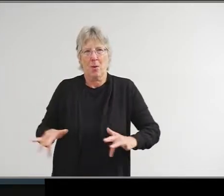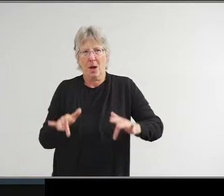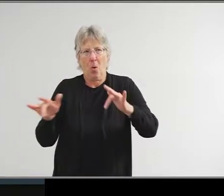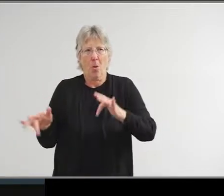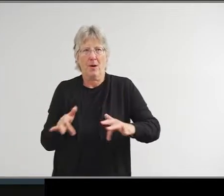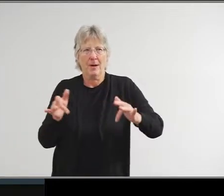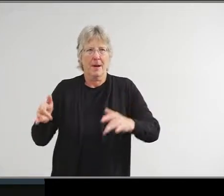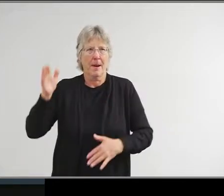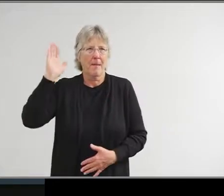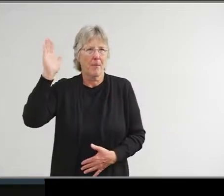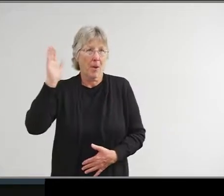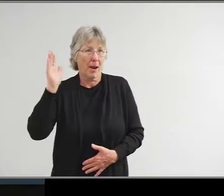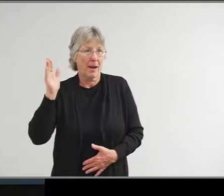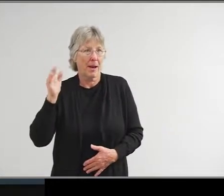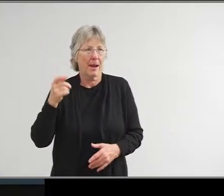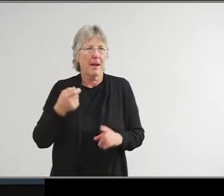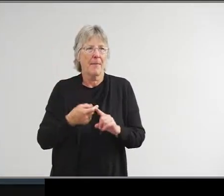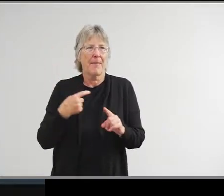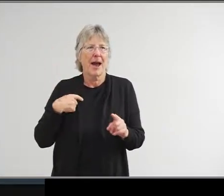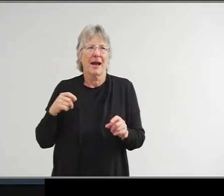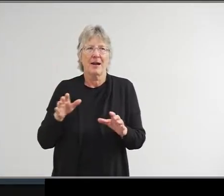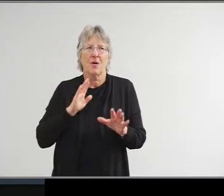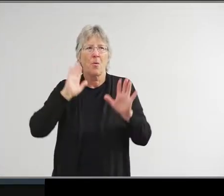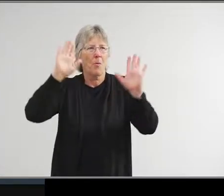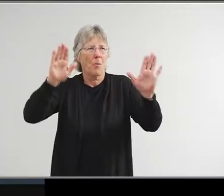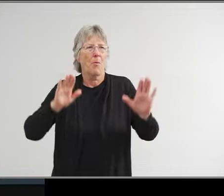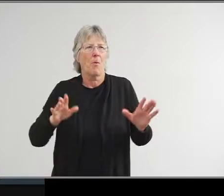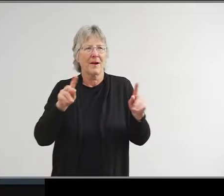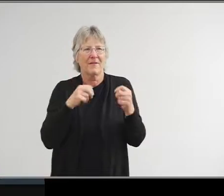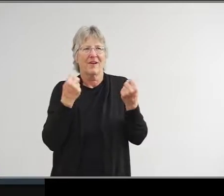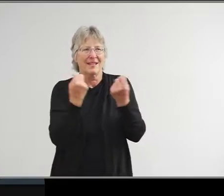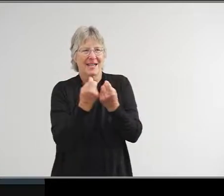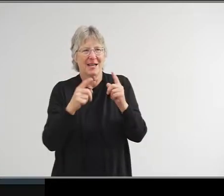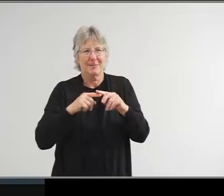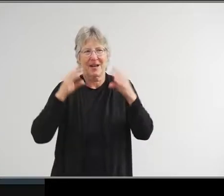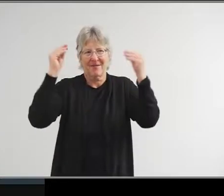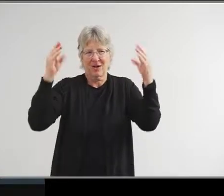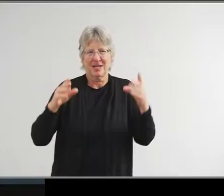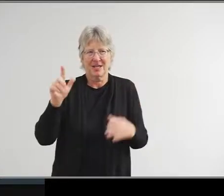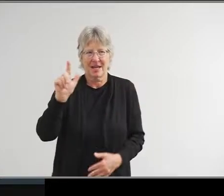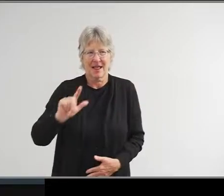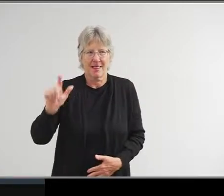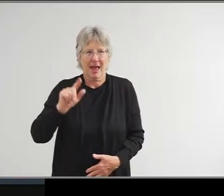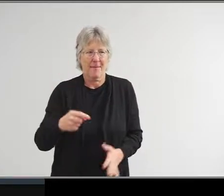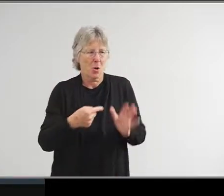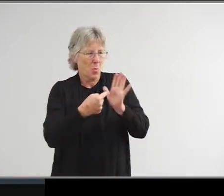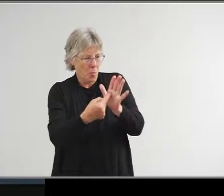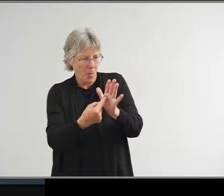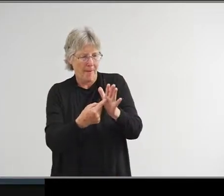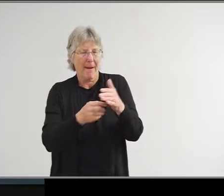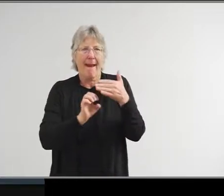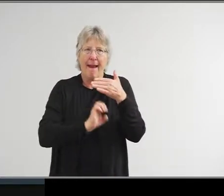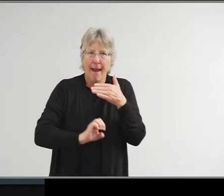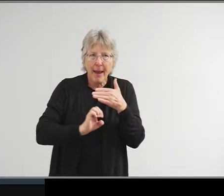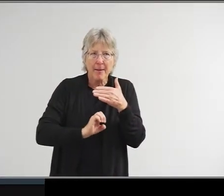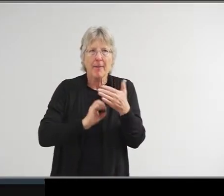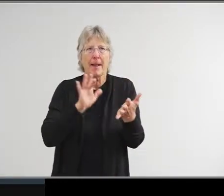put together by a dynamic team of teacher librarians representing, elementary, middle and K-8 and high schools.